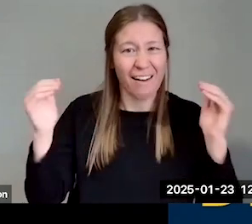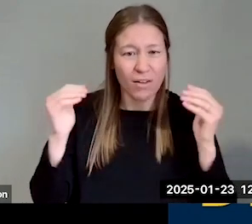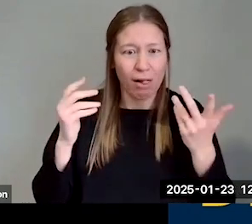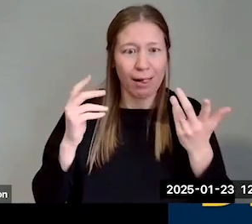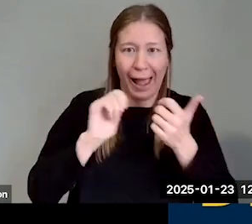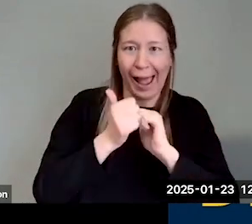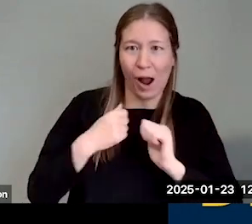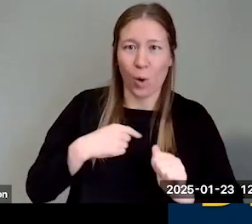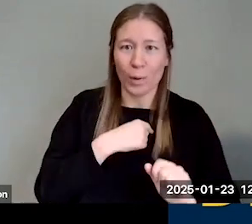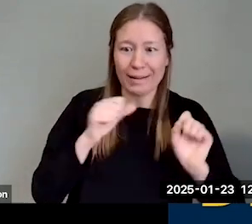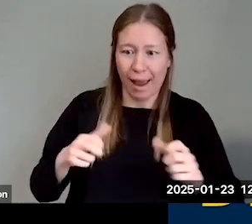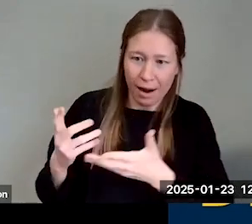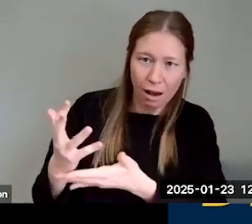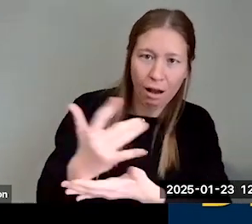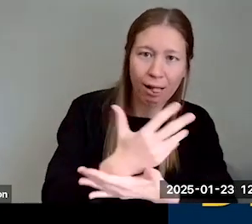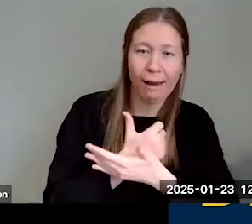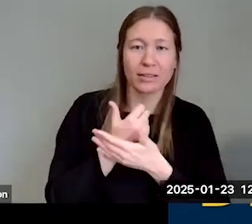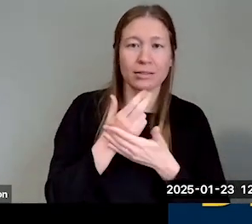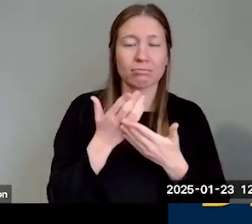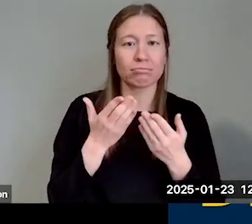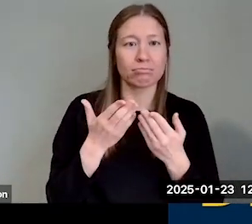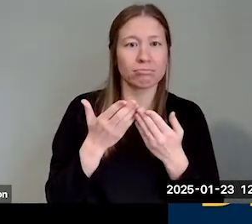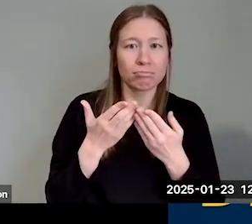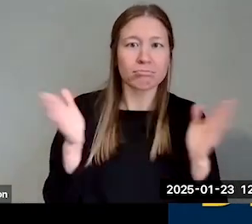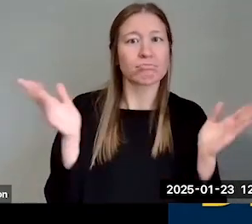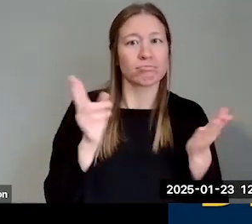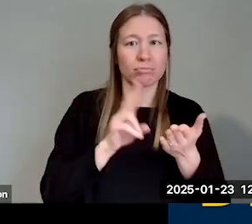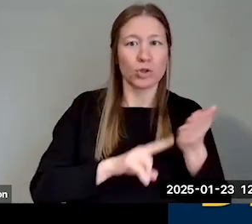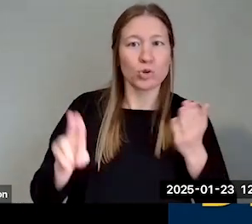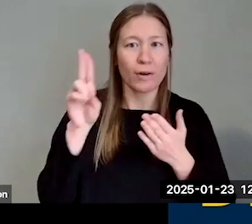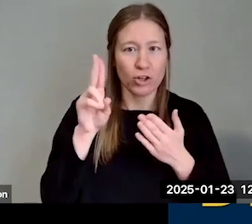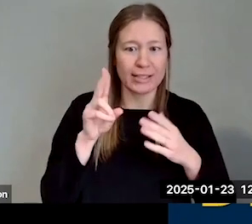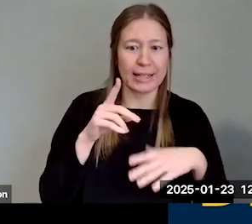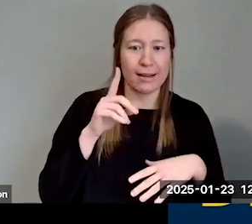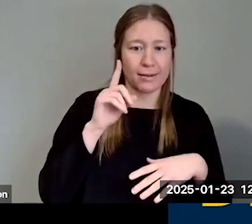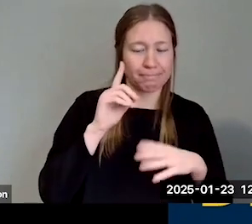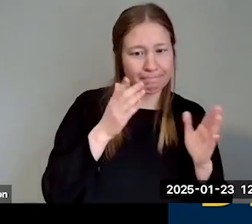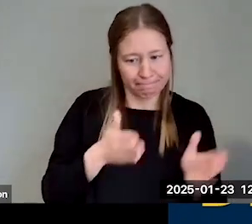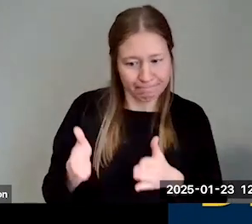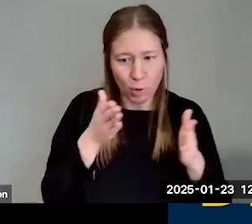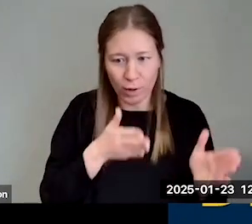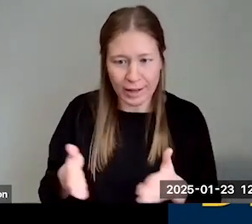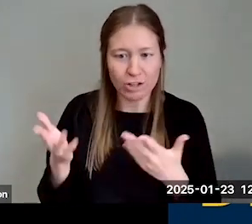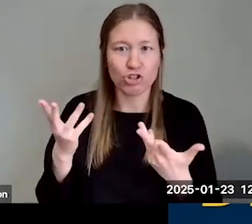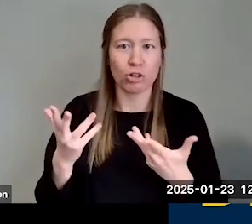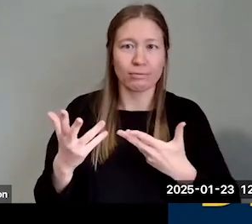of the university's overall effectiveness of organizational-wide disability inclusion.